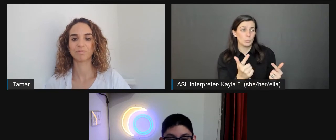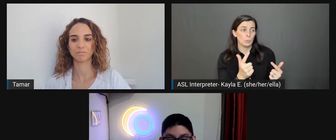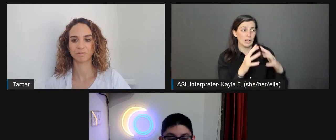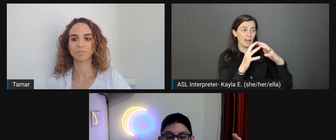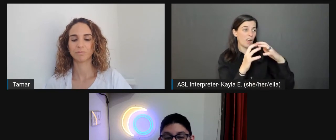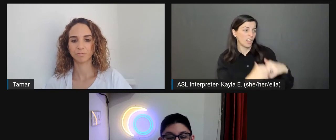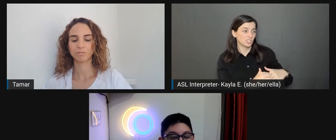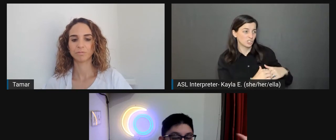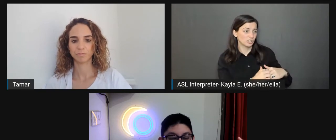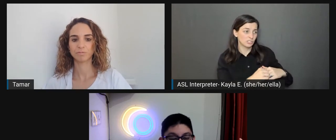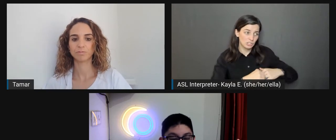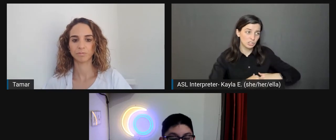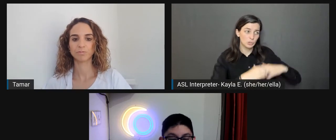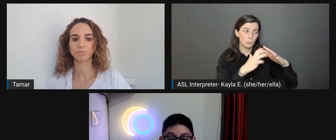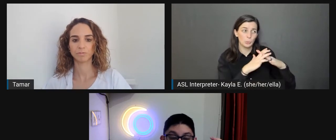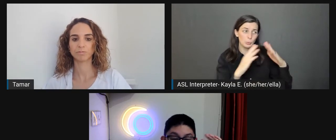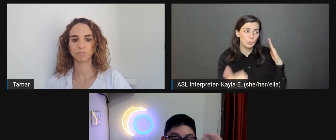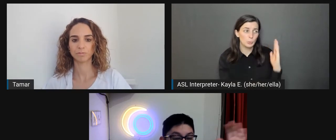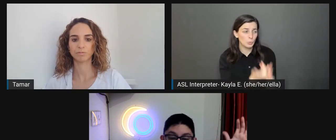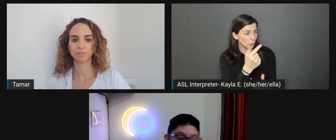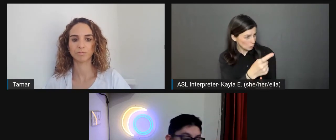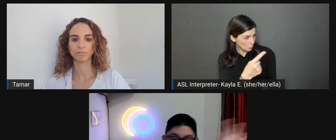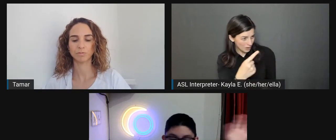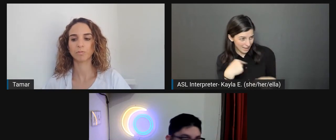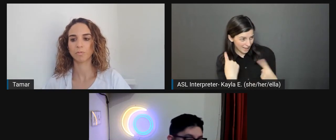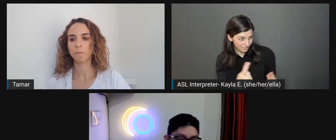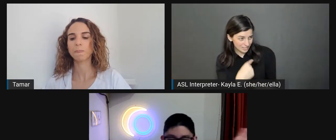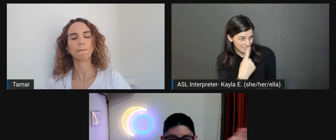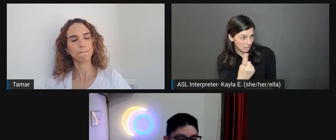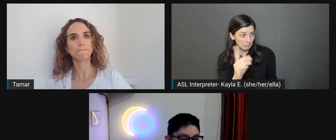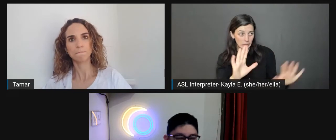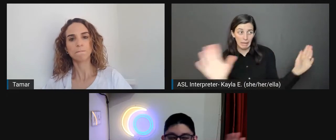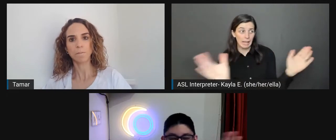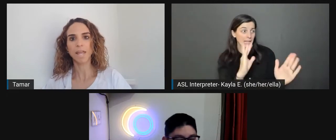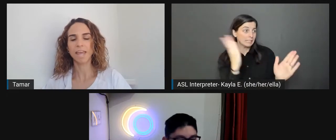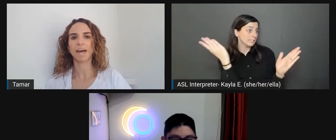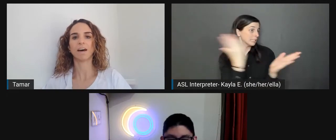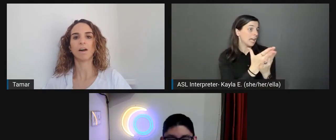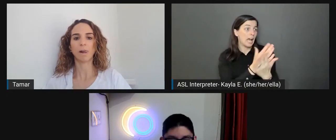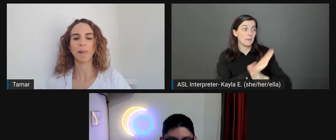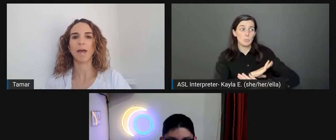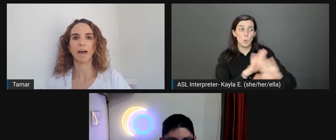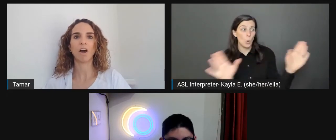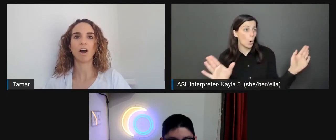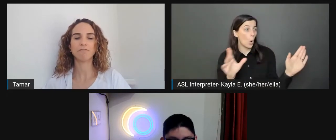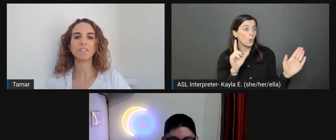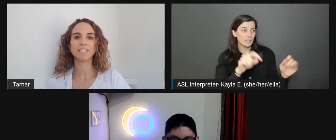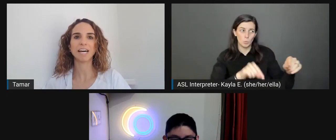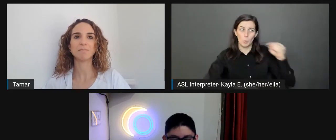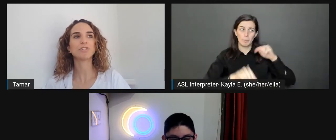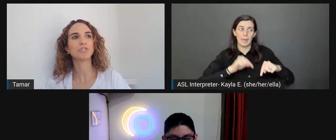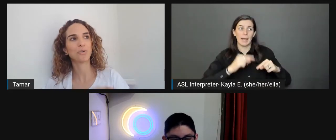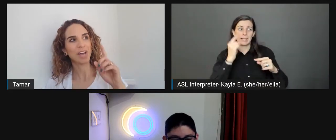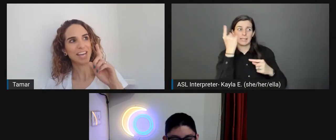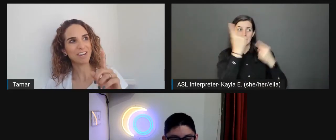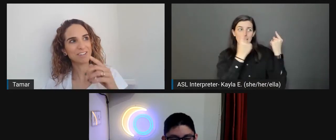Is there a level where you're like, "Alert, stop. Rethink"? Yes.